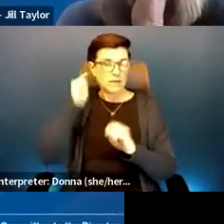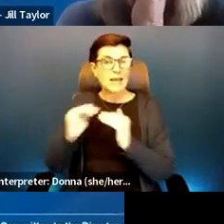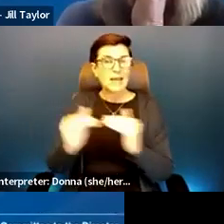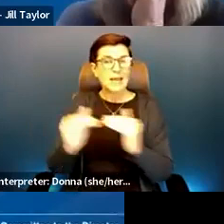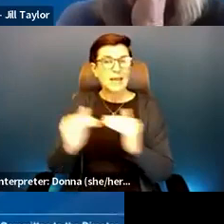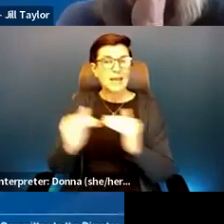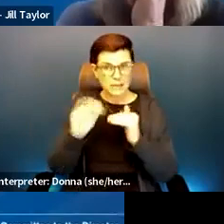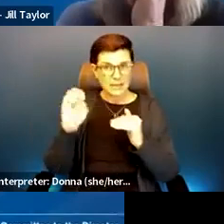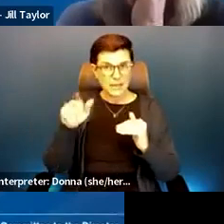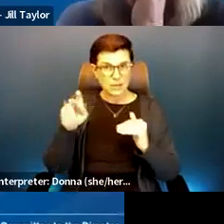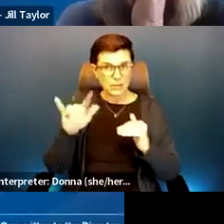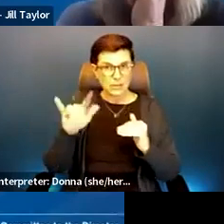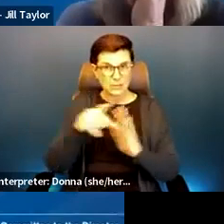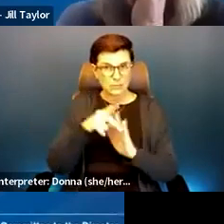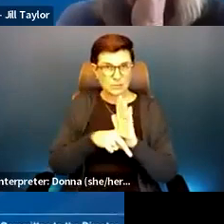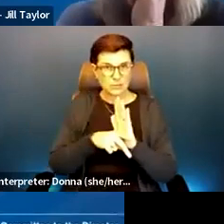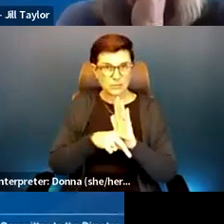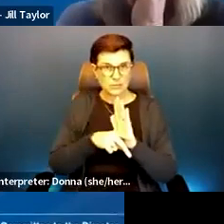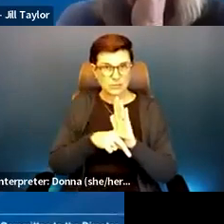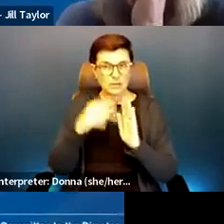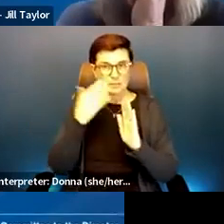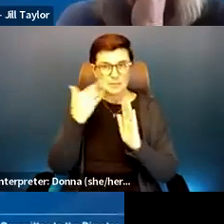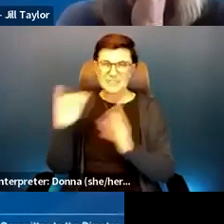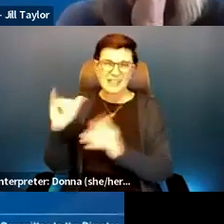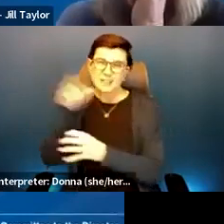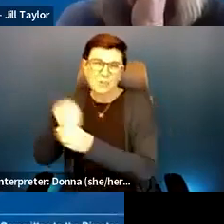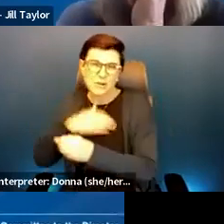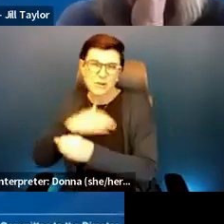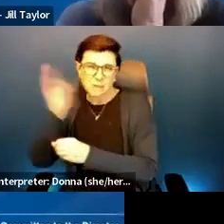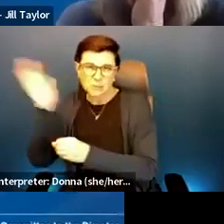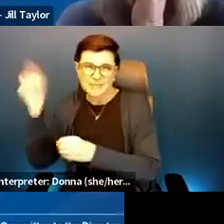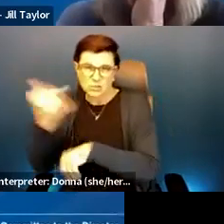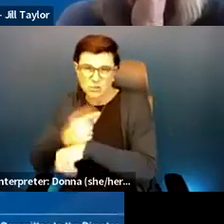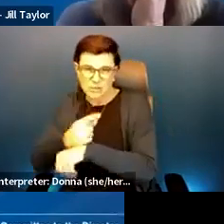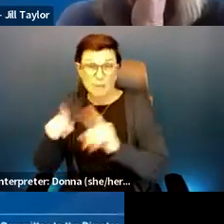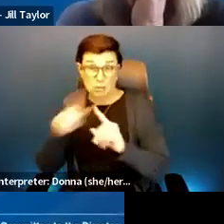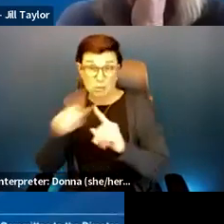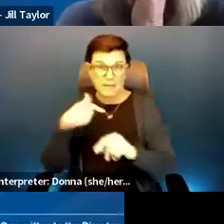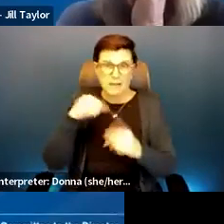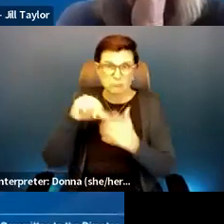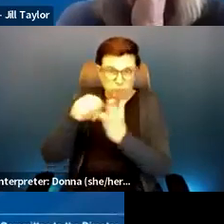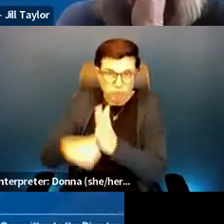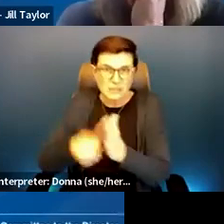because it wasn't in scope for this presentation, but really does get at the core of some of the questions you're asking about.